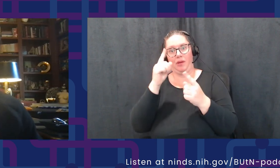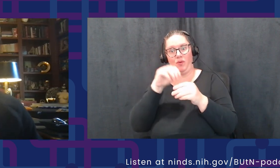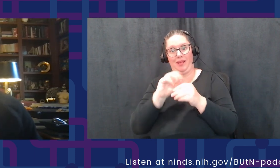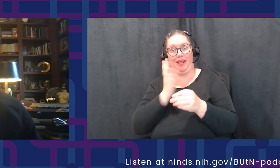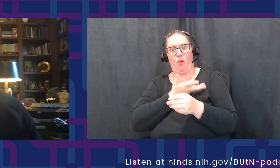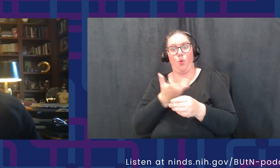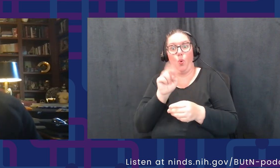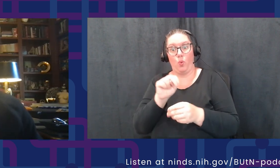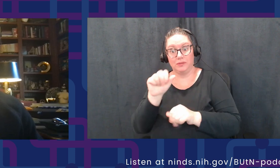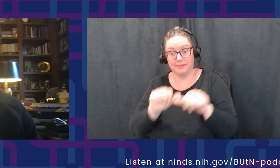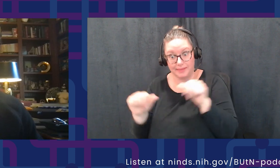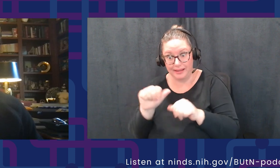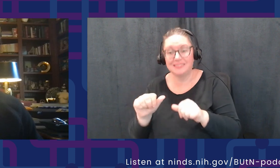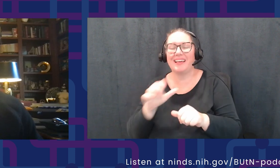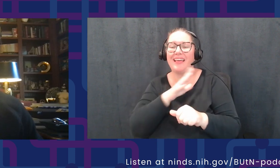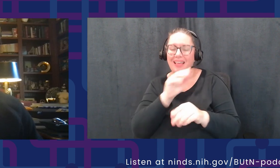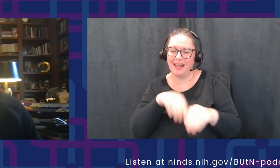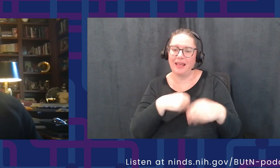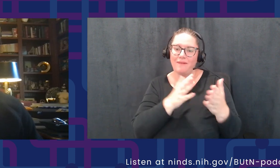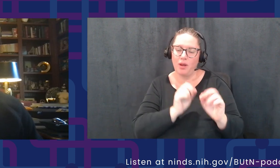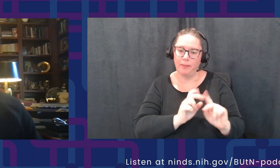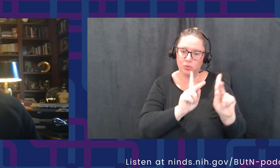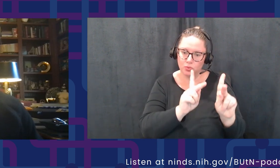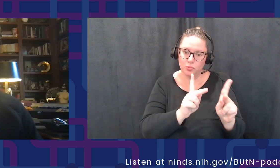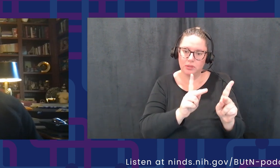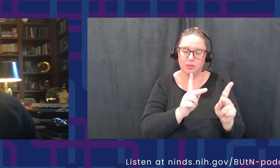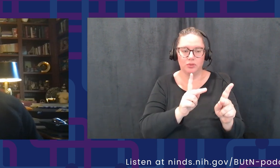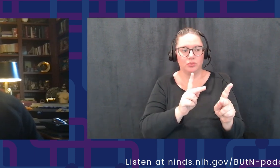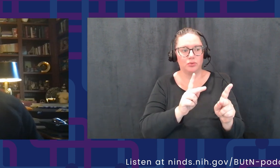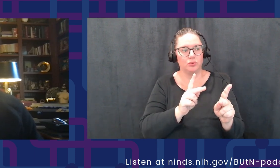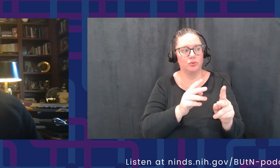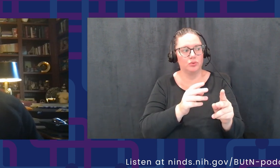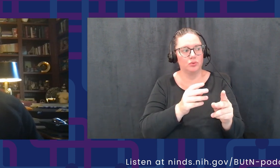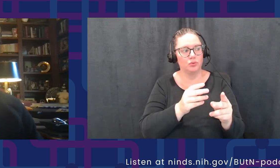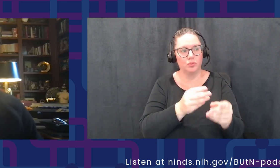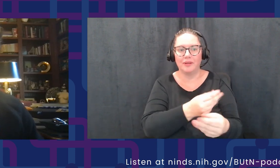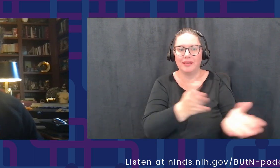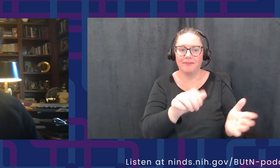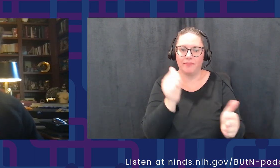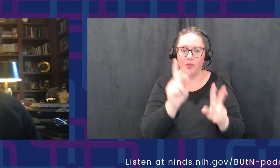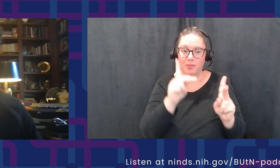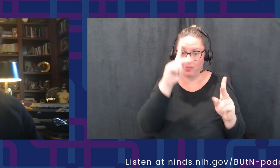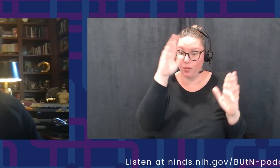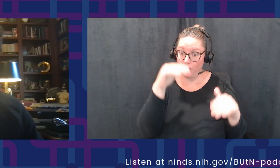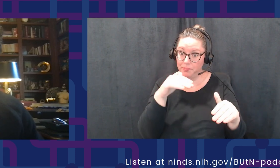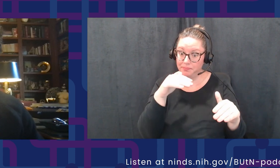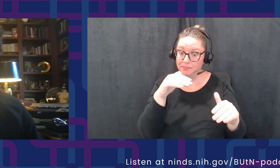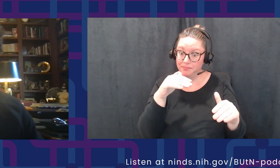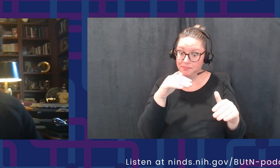science, but also gives an opportunity to give others hope that the work that